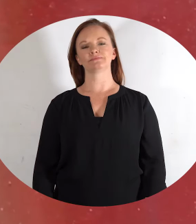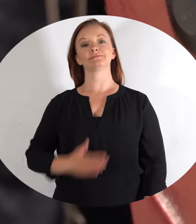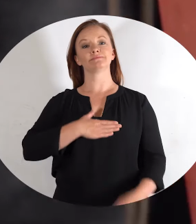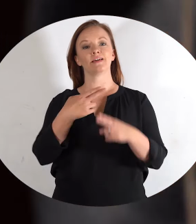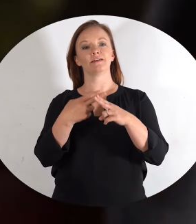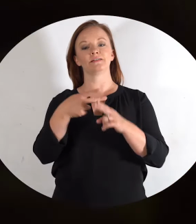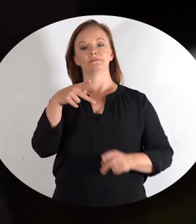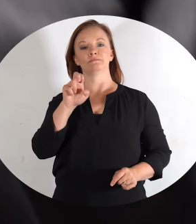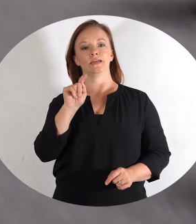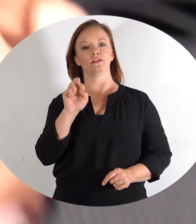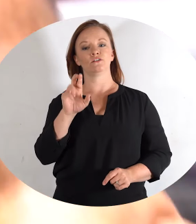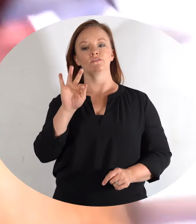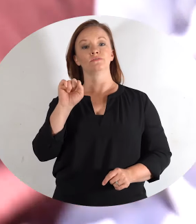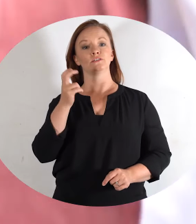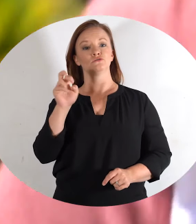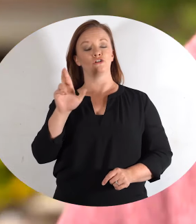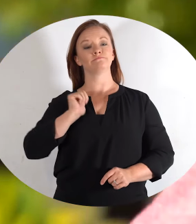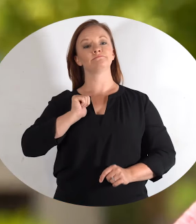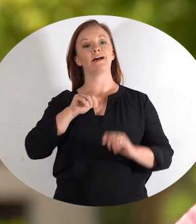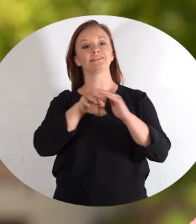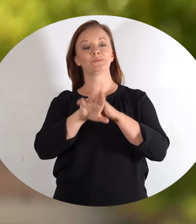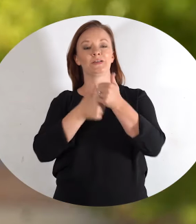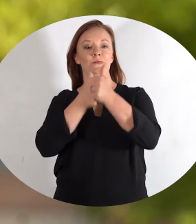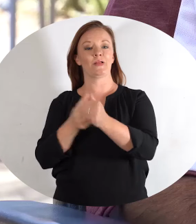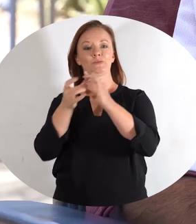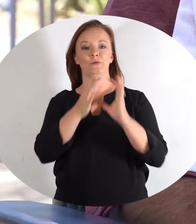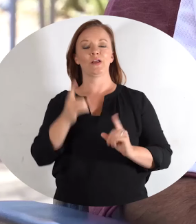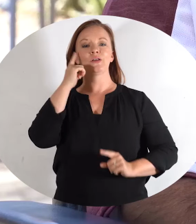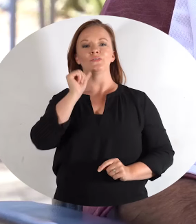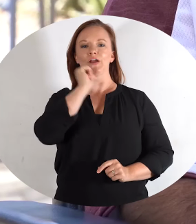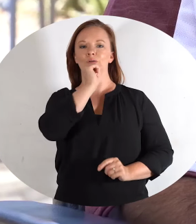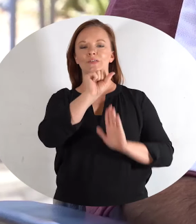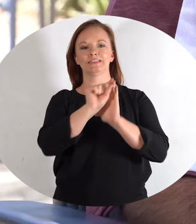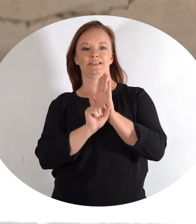My name is Peter Fischer. I'm the accessibility compliance coordinator at Arizona State University.